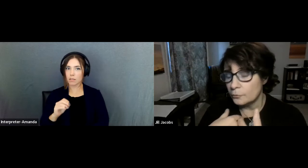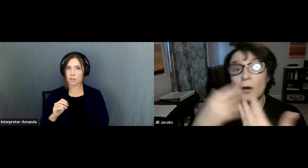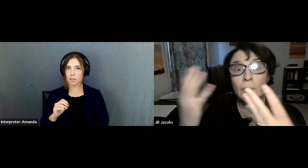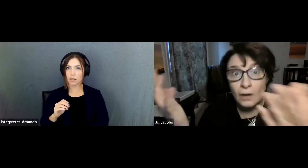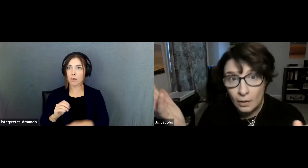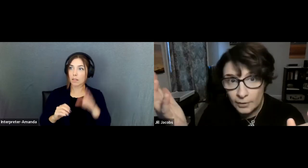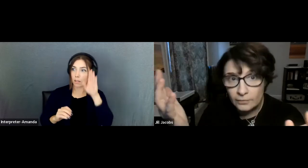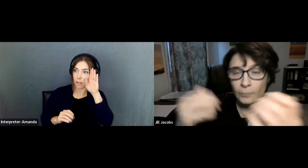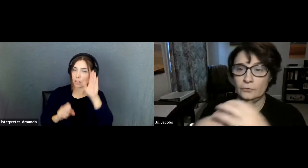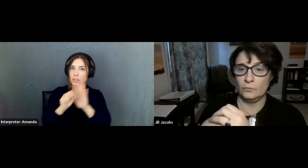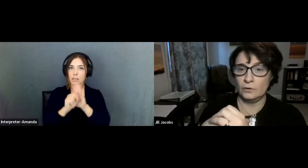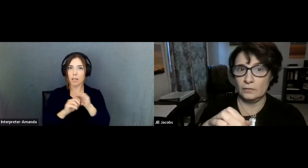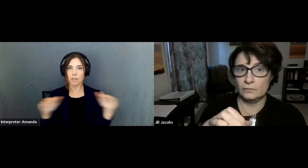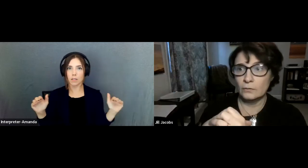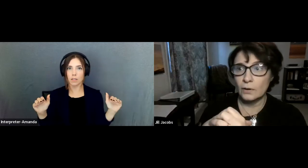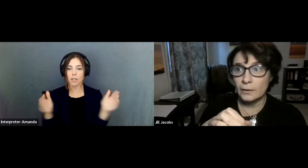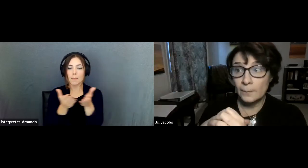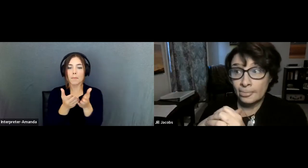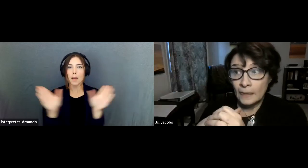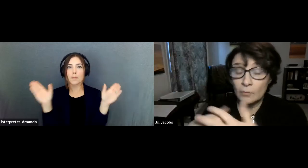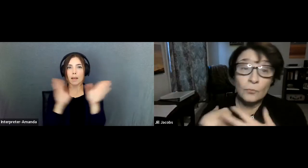a public comment opportunities. Okay.